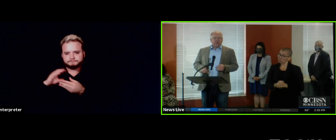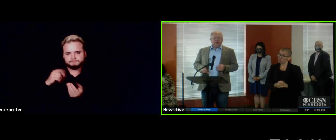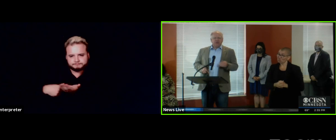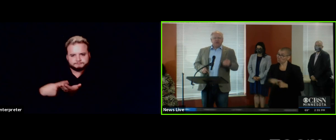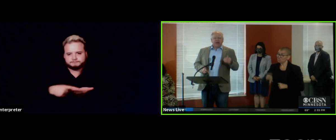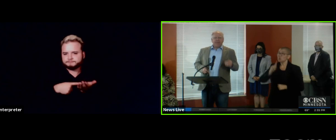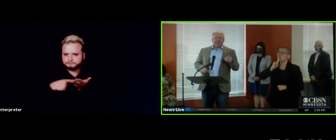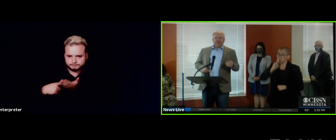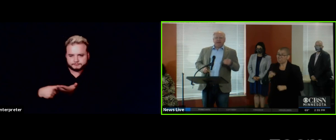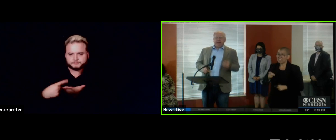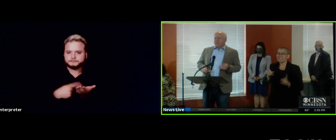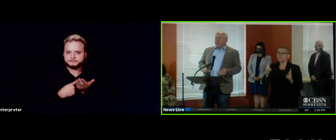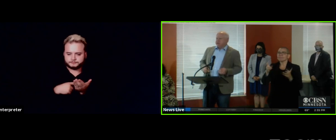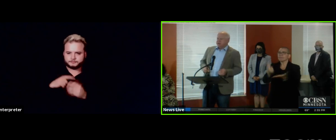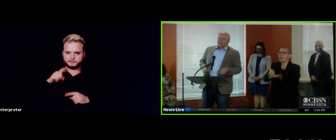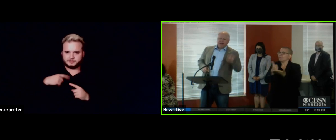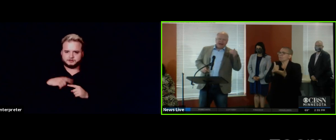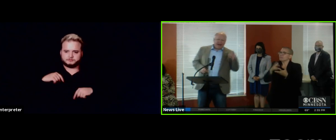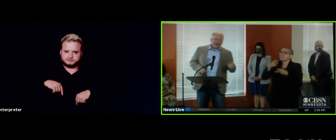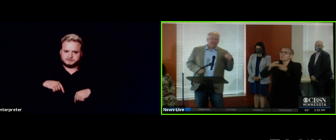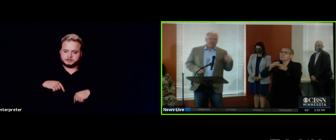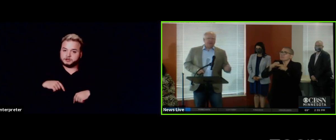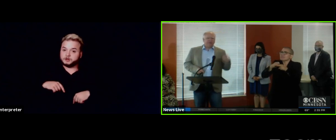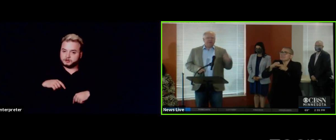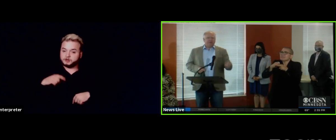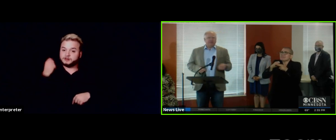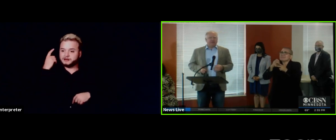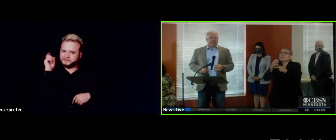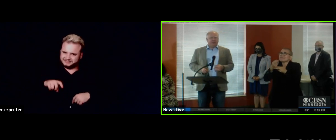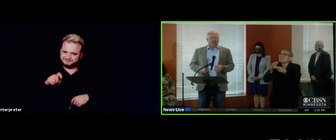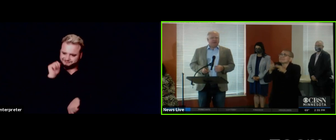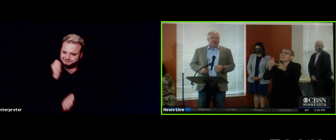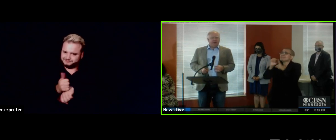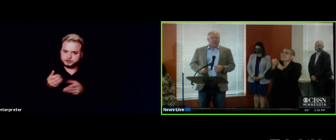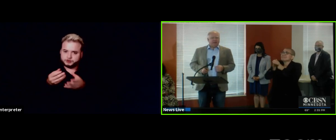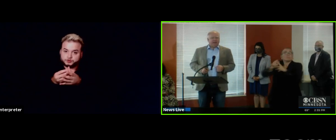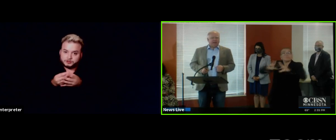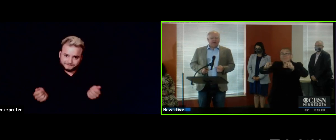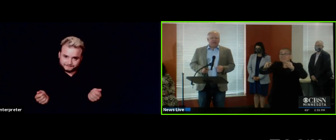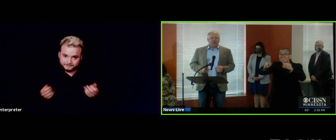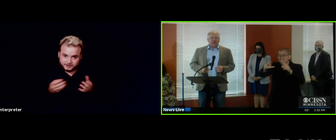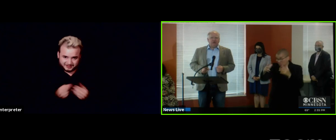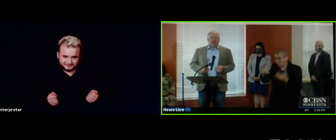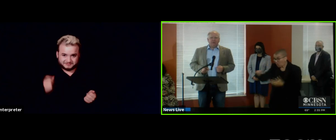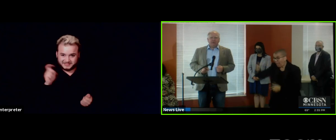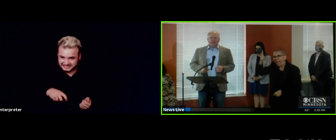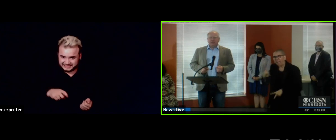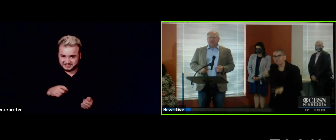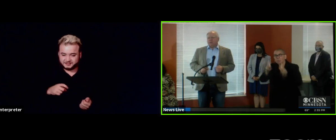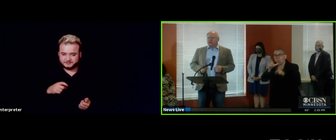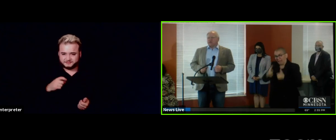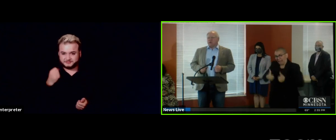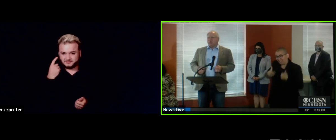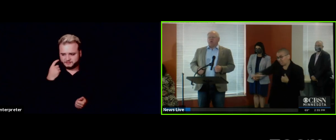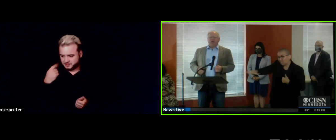We should not be in neighborhoods that had half of the residents that are facing eviction because I guarantee you, you go to other parts of the state and they'll be a strong correlation